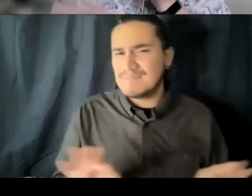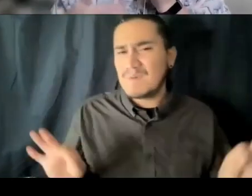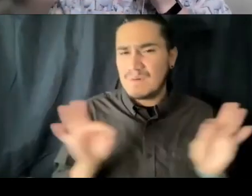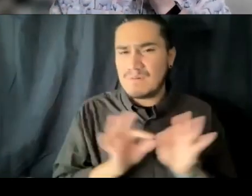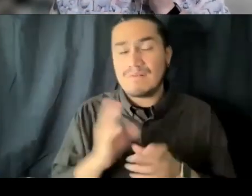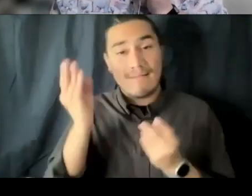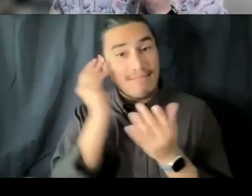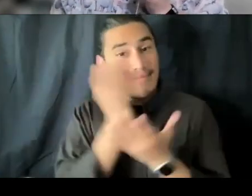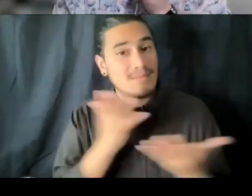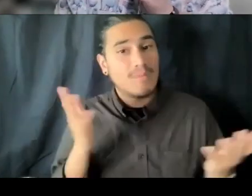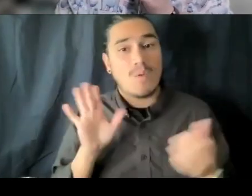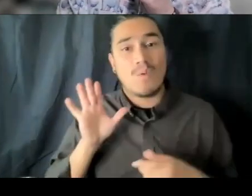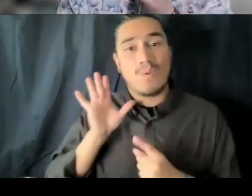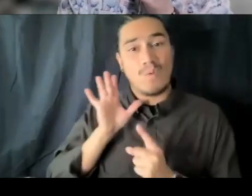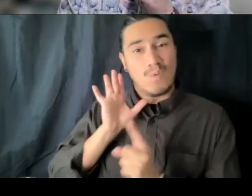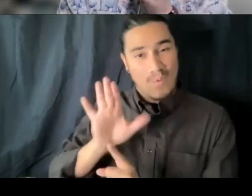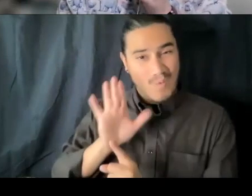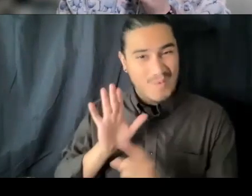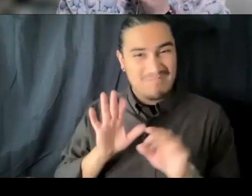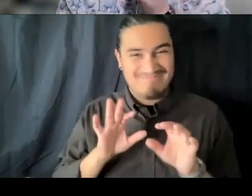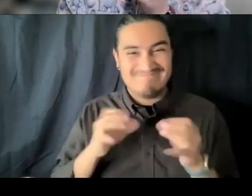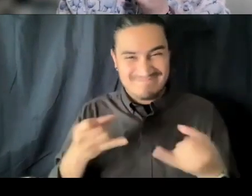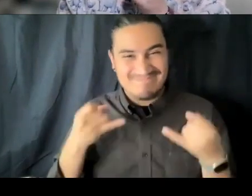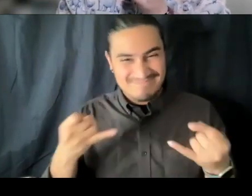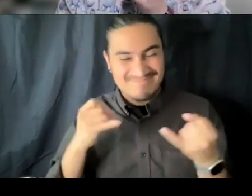within whatever your role is and your availability.